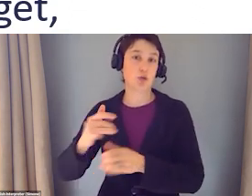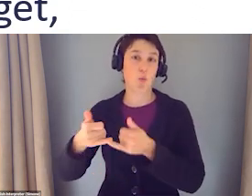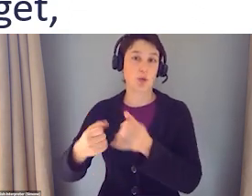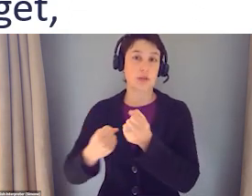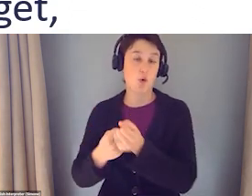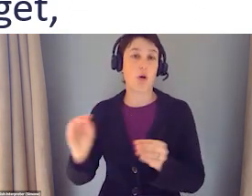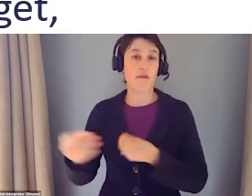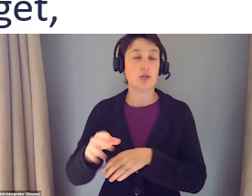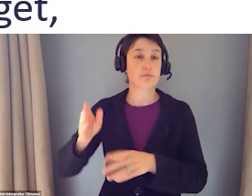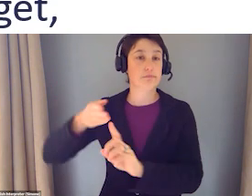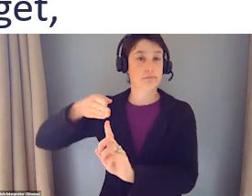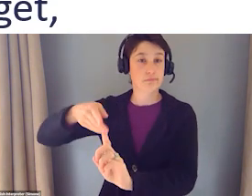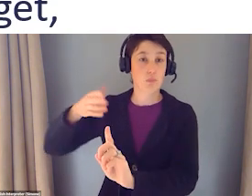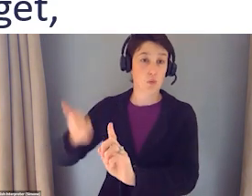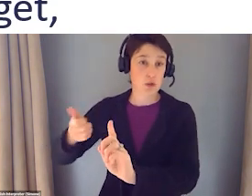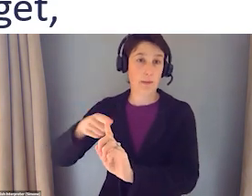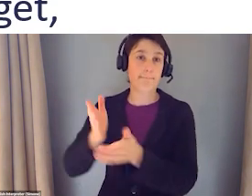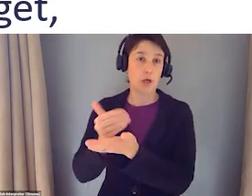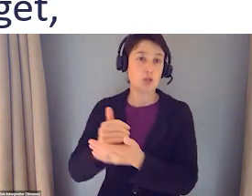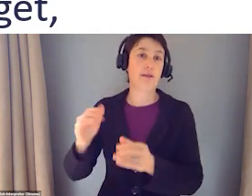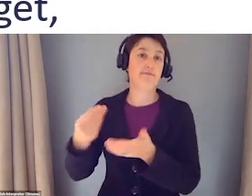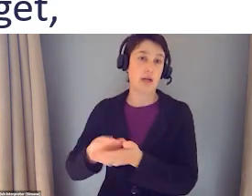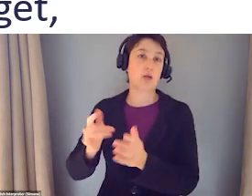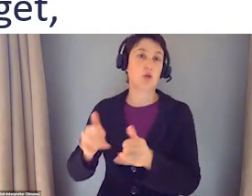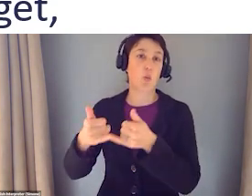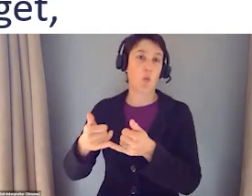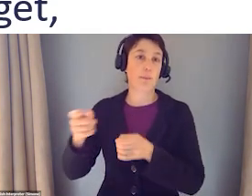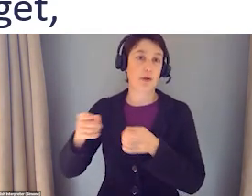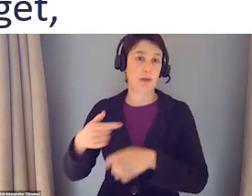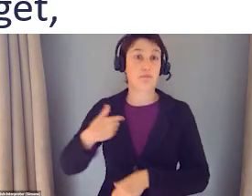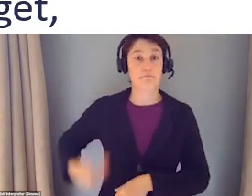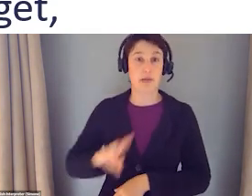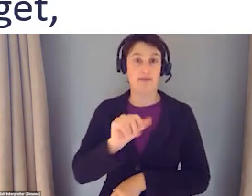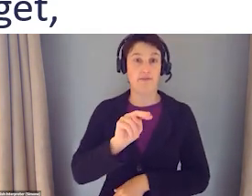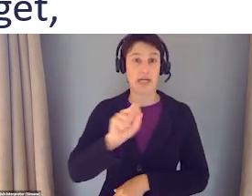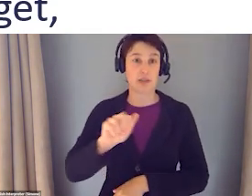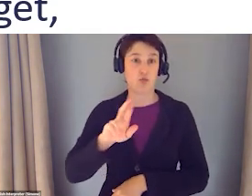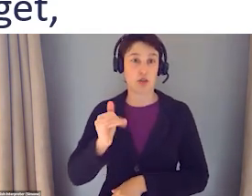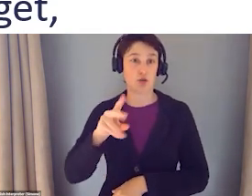My name is Vanessa Richardson. I'm a team lead in the Division of Grants and Agreements in the Office of Budget,